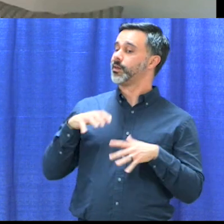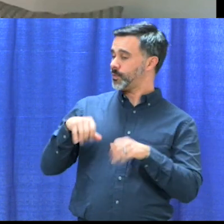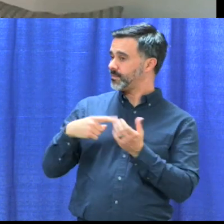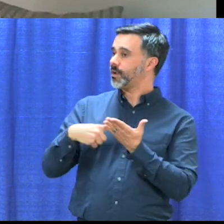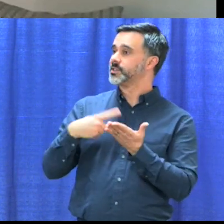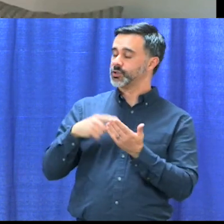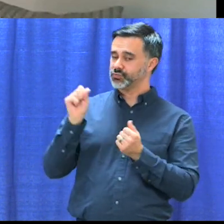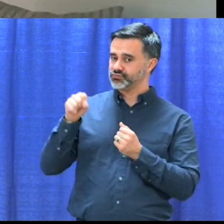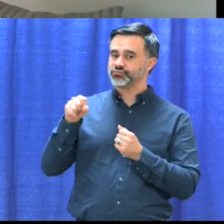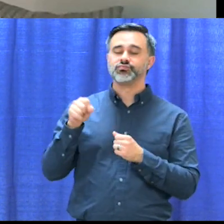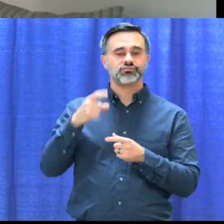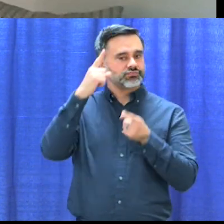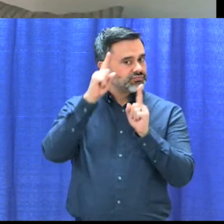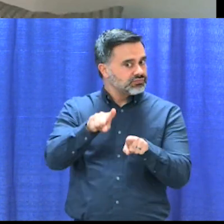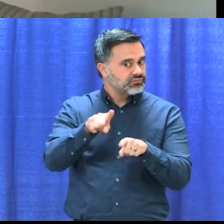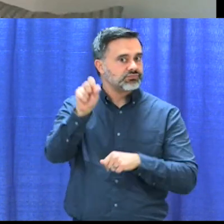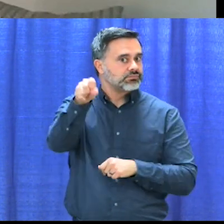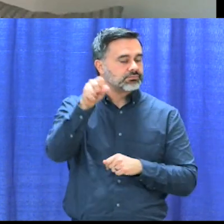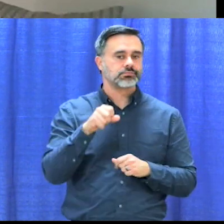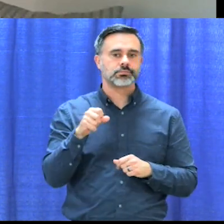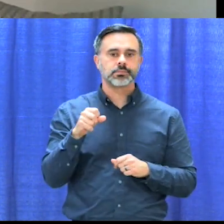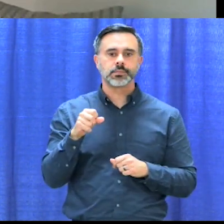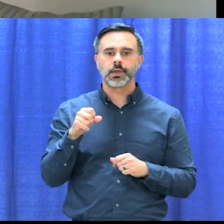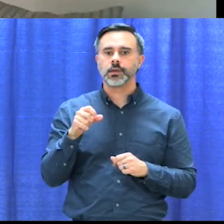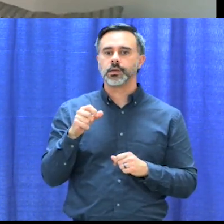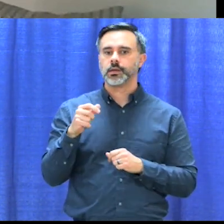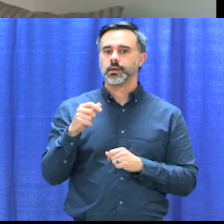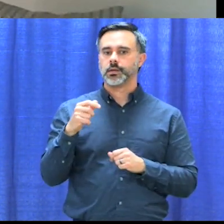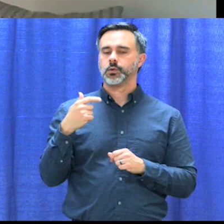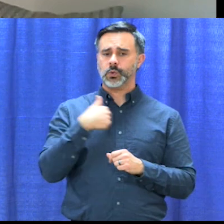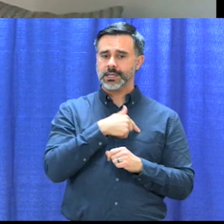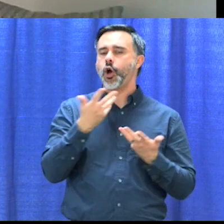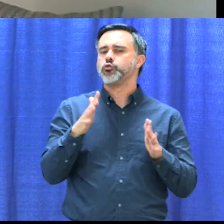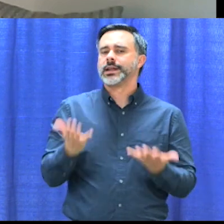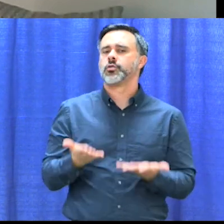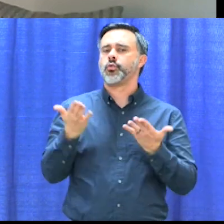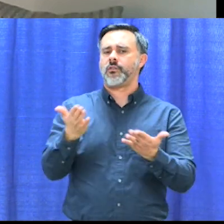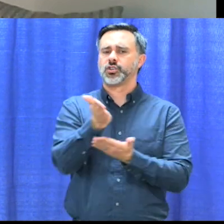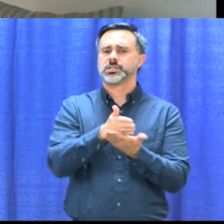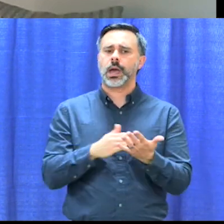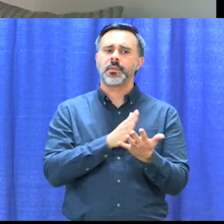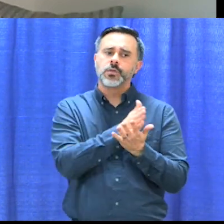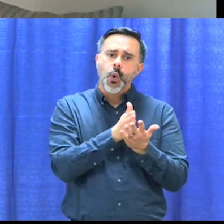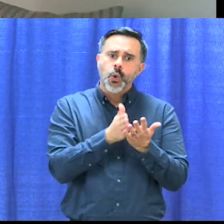Agree with you we're up in some of those mediums already so would love to talk about what you're